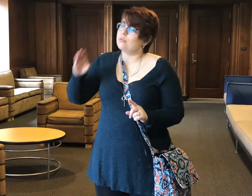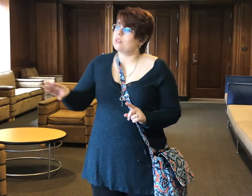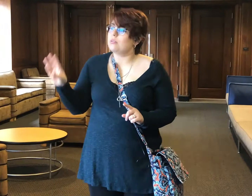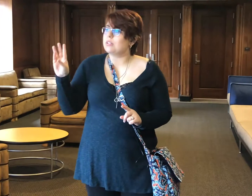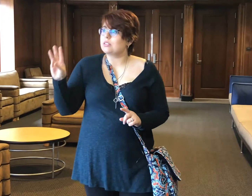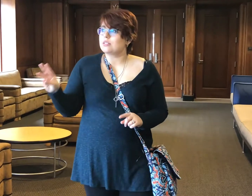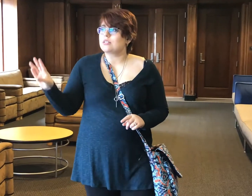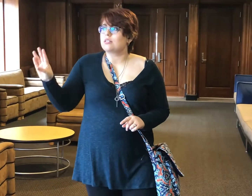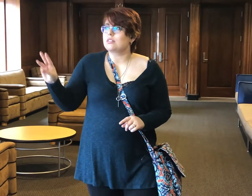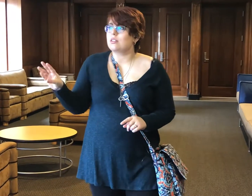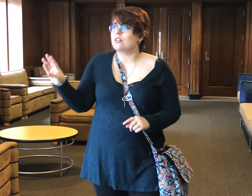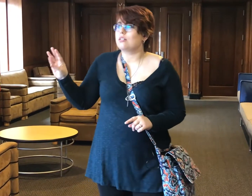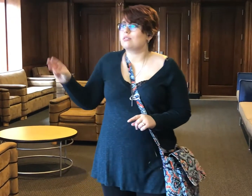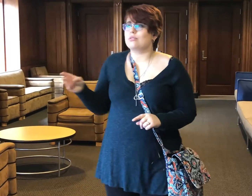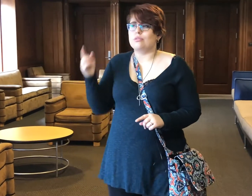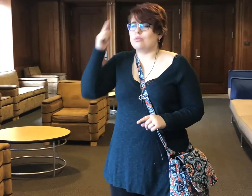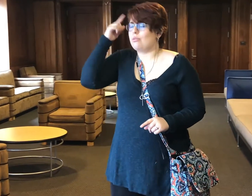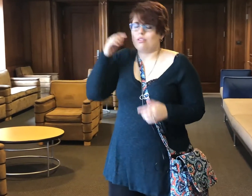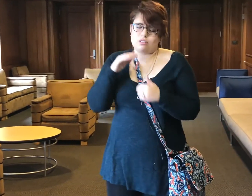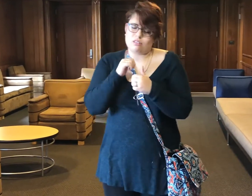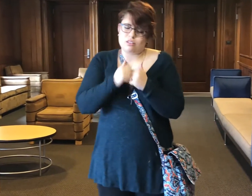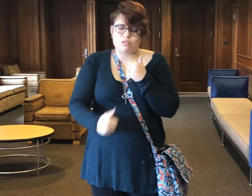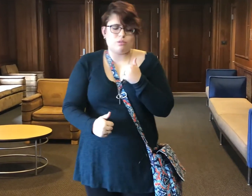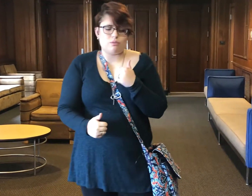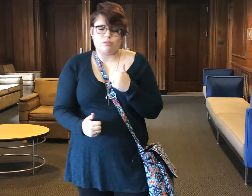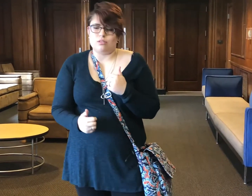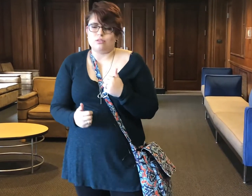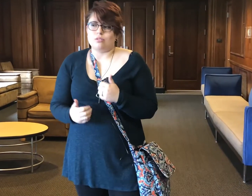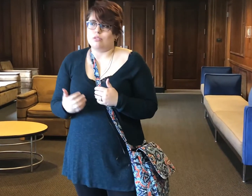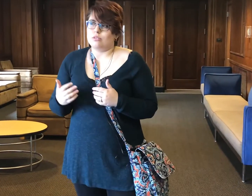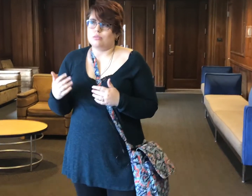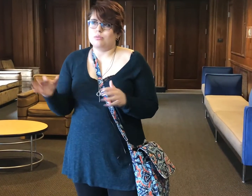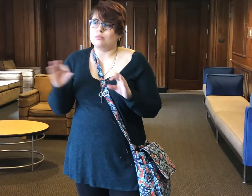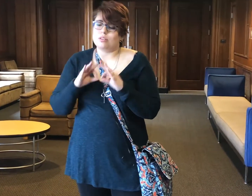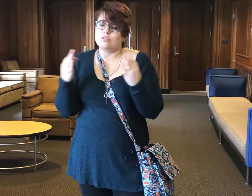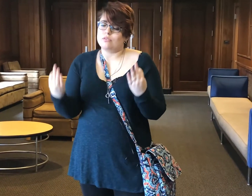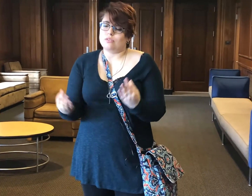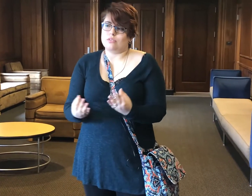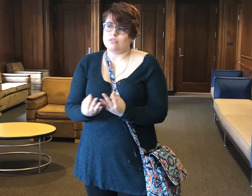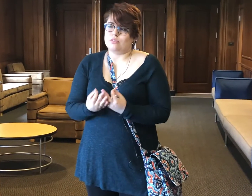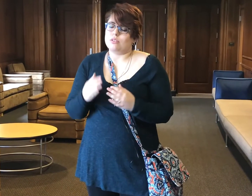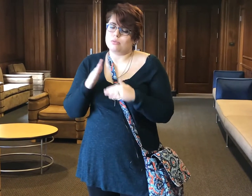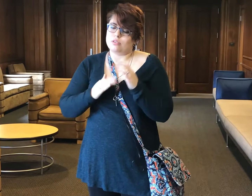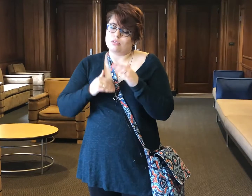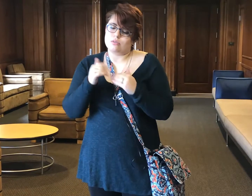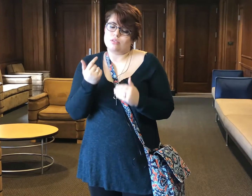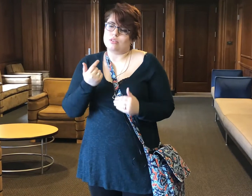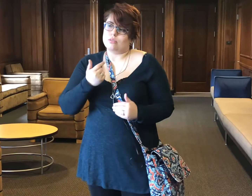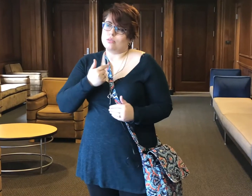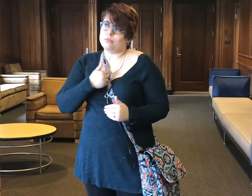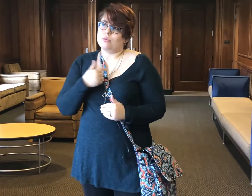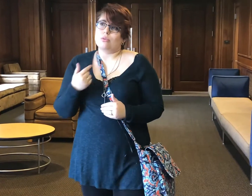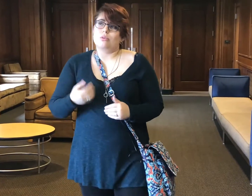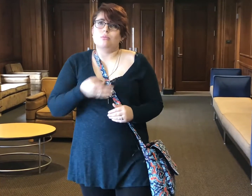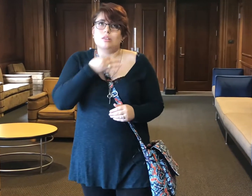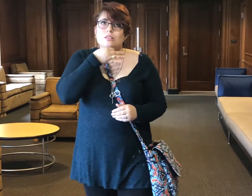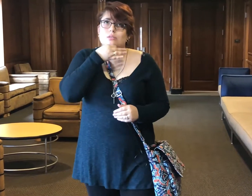Soon I'll be sixty years old, will I think the world is cold Or will I have a lot of children who can warm me